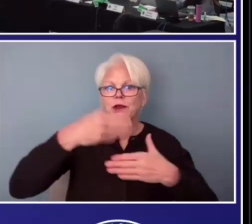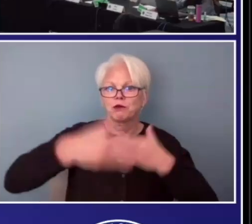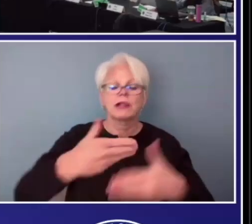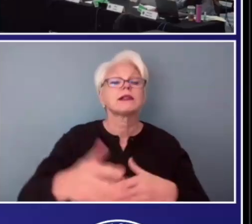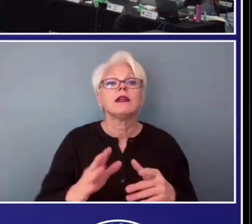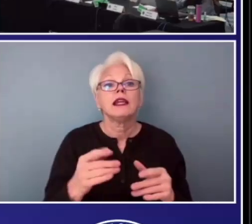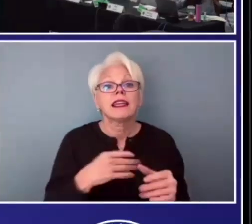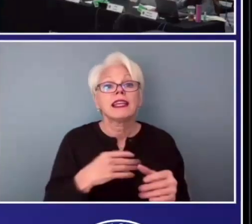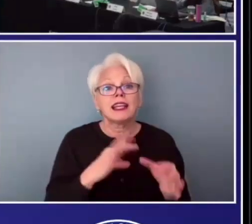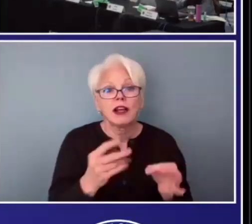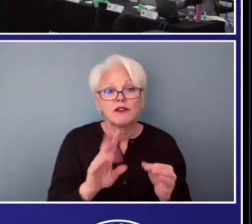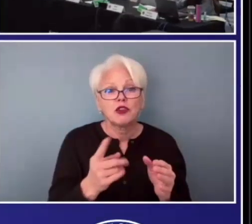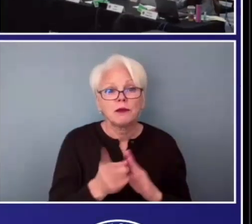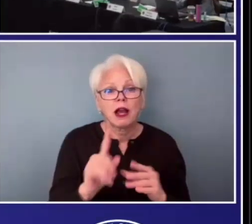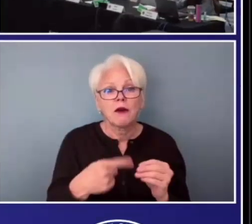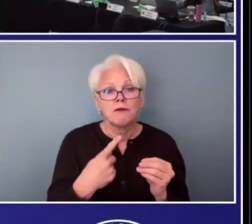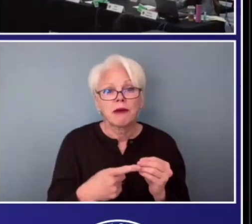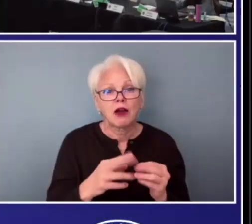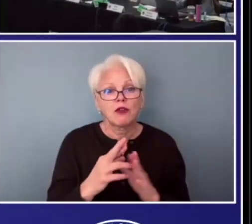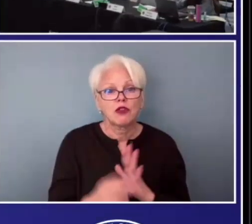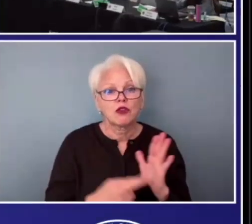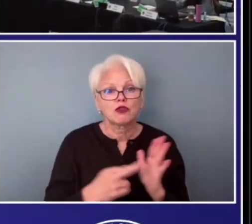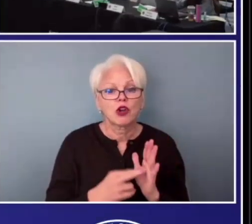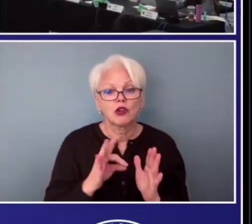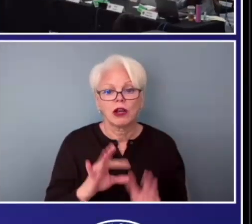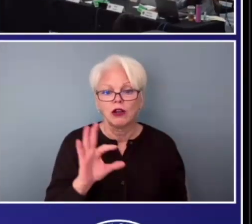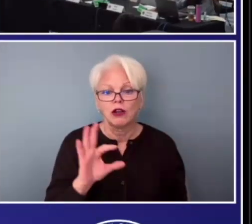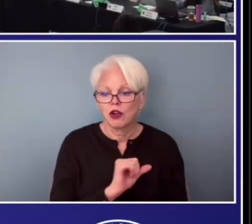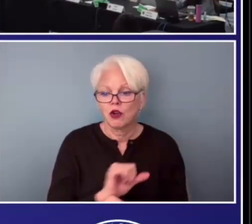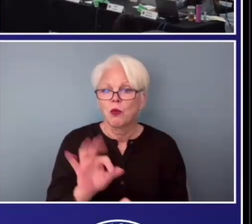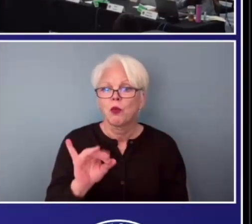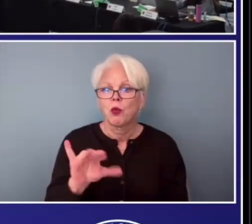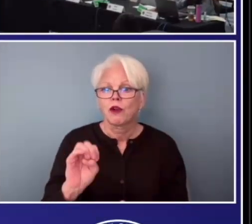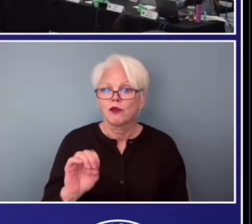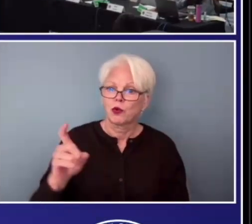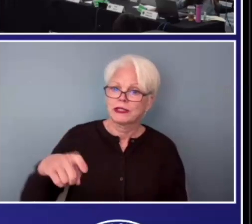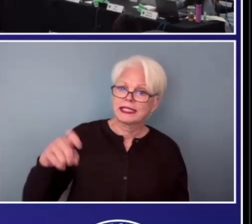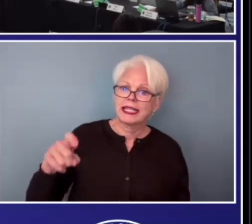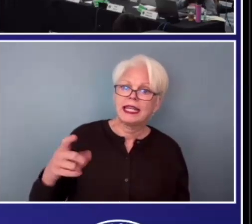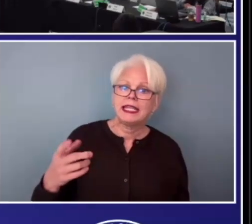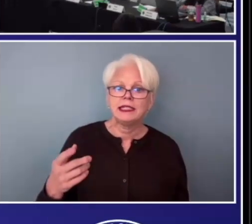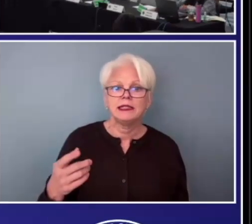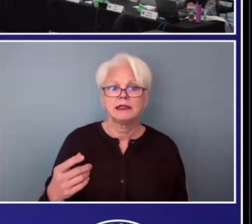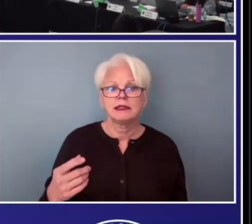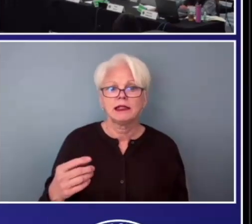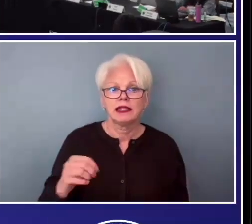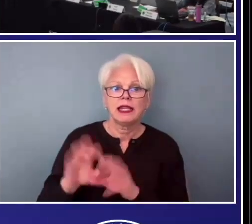about the role of workforce needs in the Department's proposal?